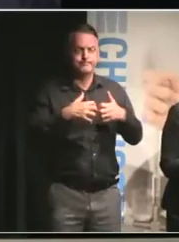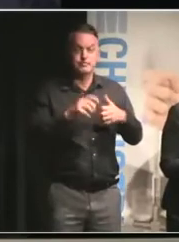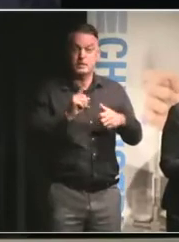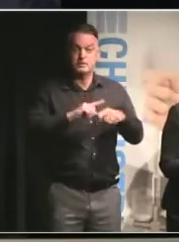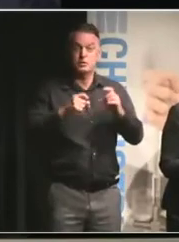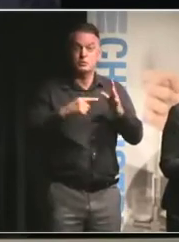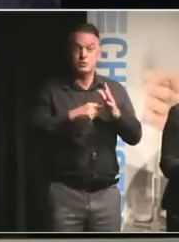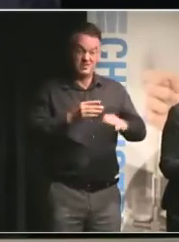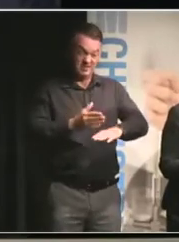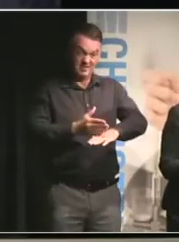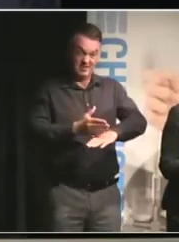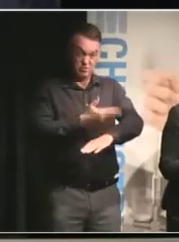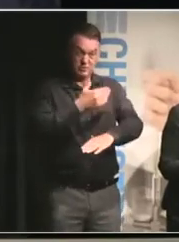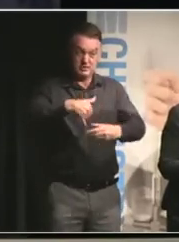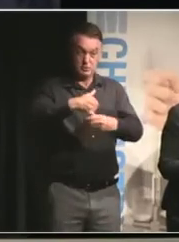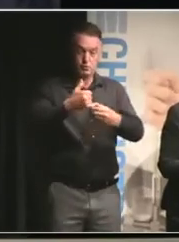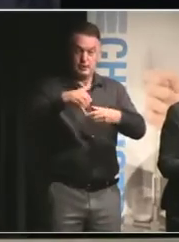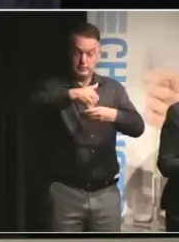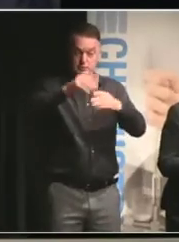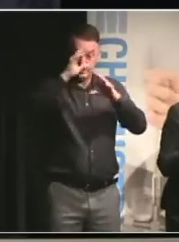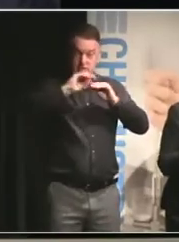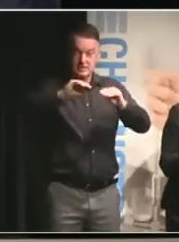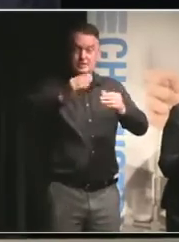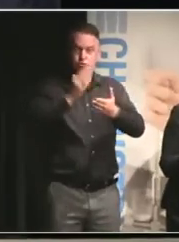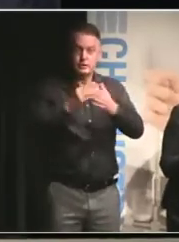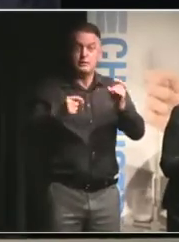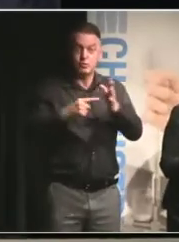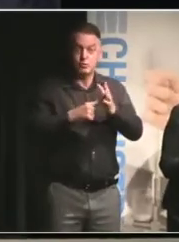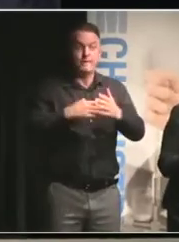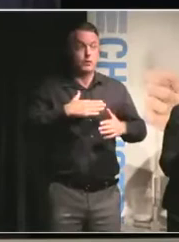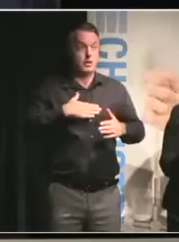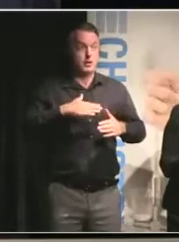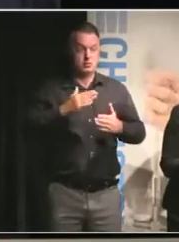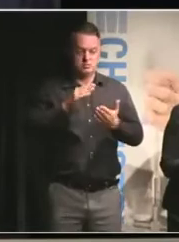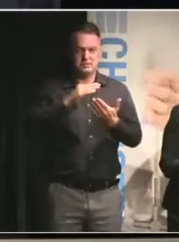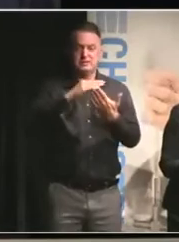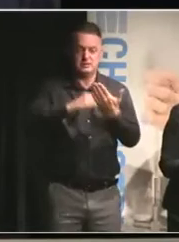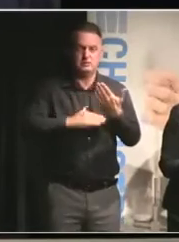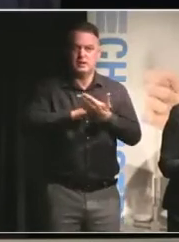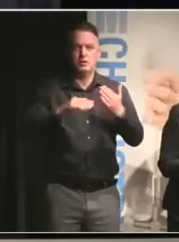chemistry is and chemistry education is to our disciplines and how we operate into the future.